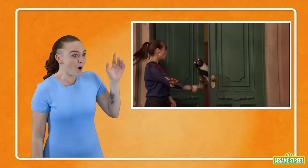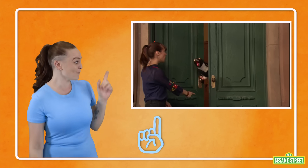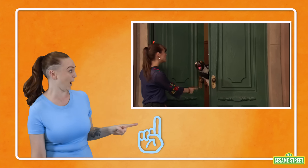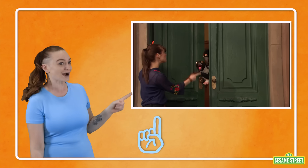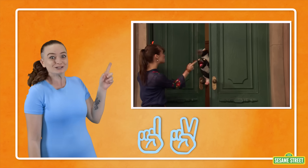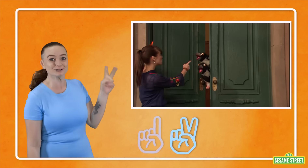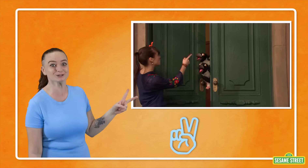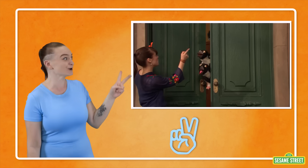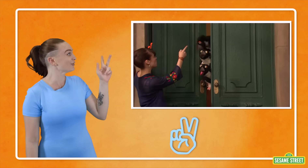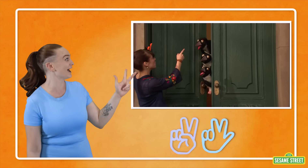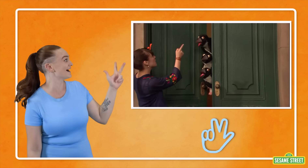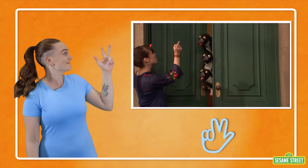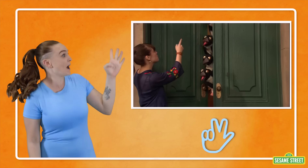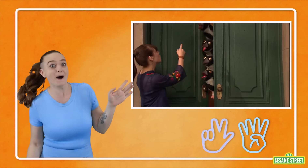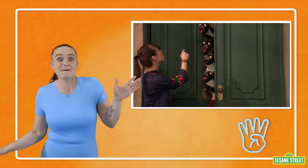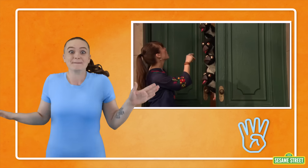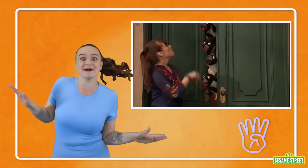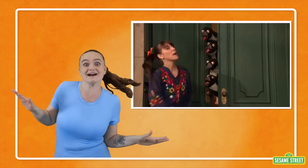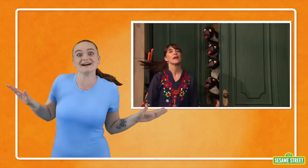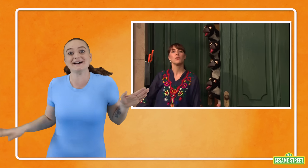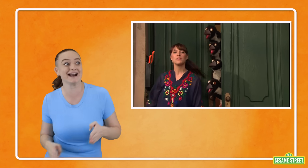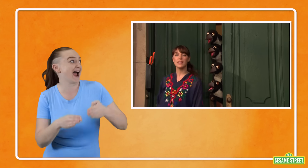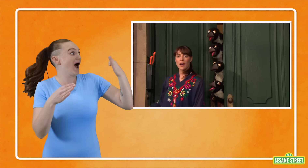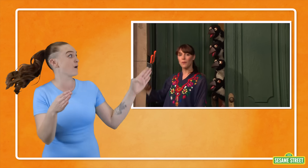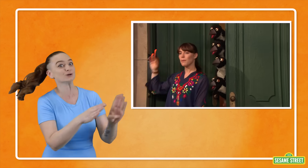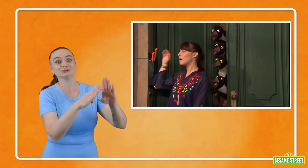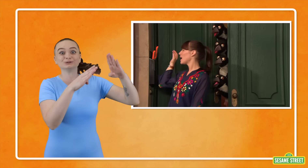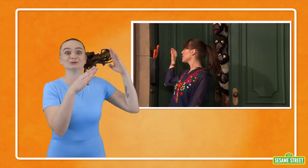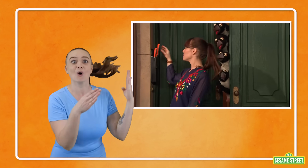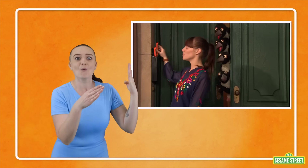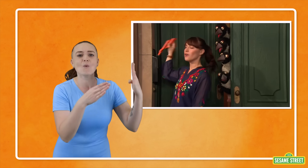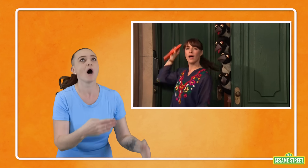One two three four Penguins that were by the door